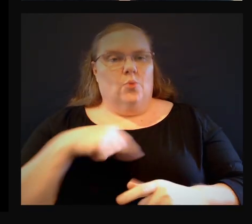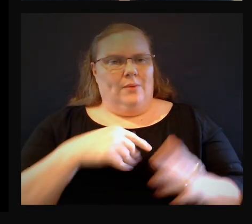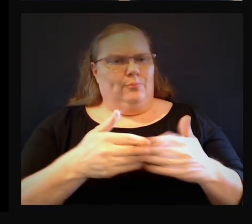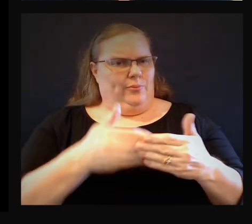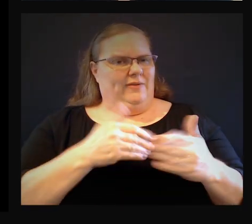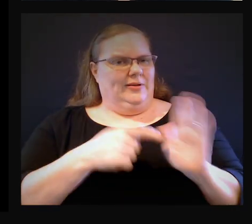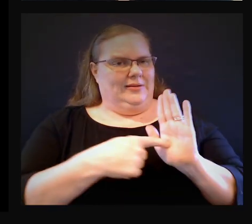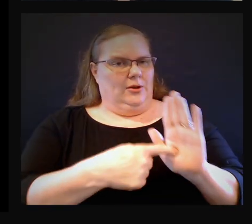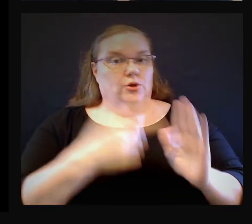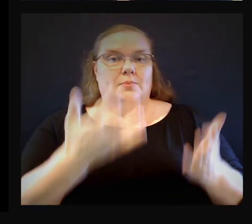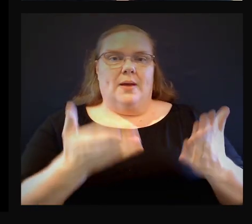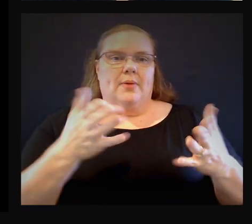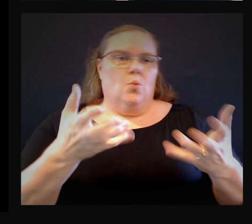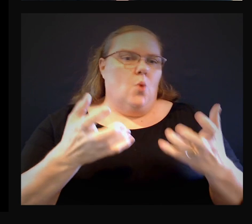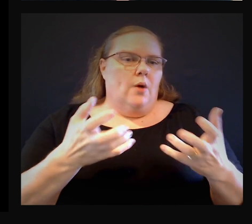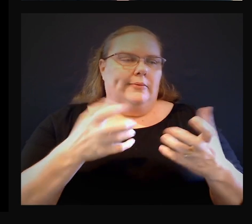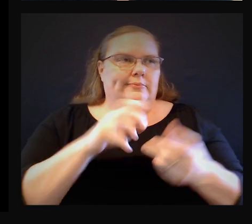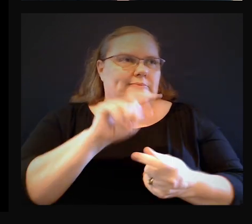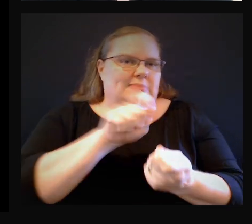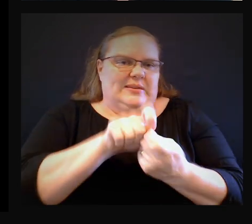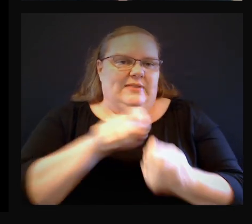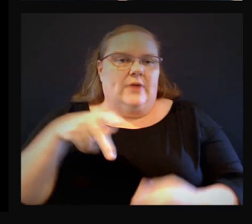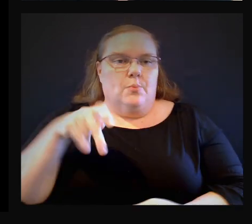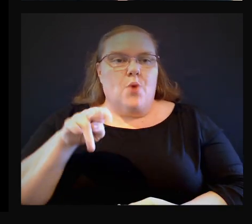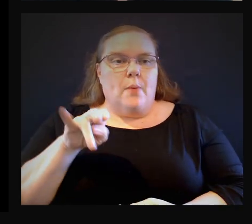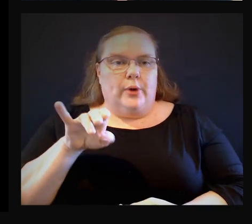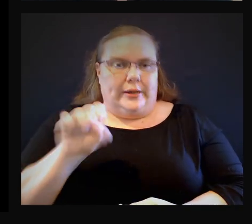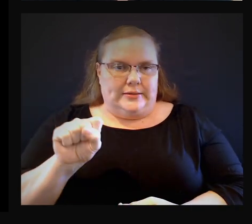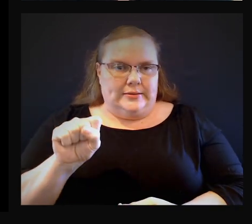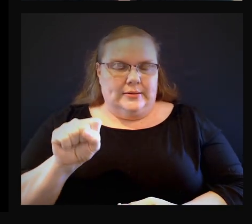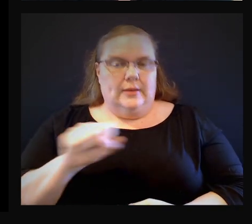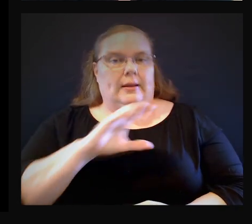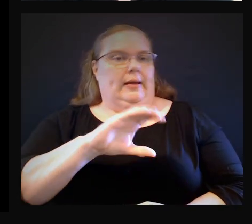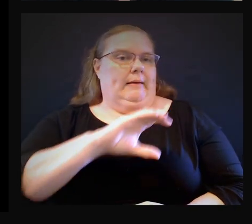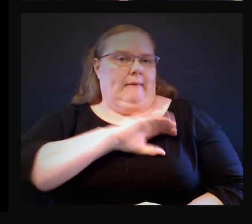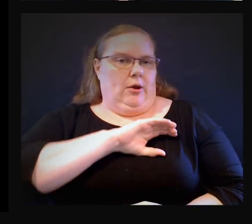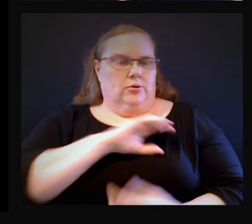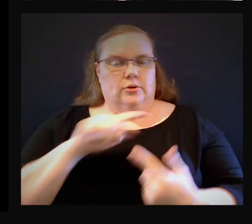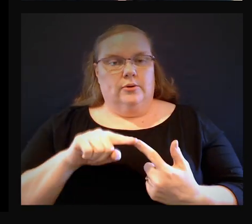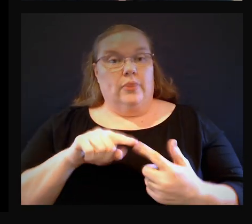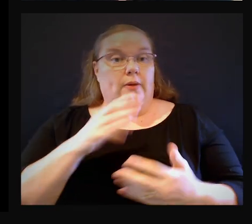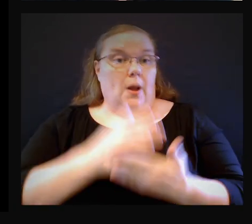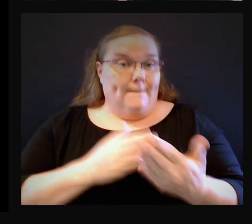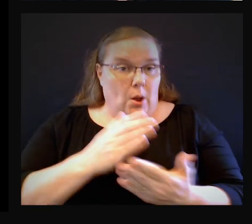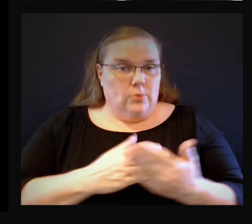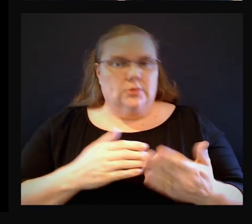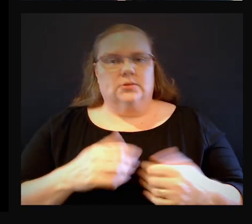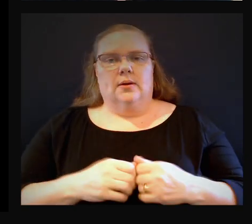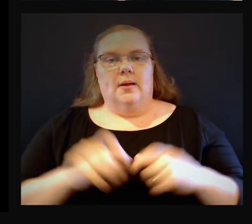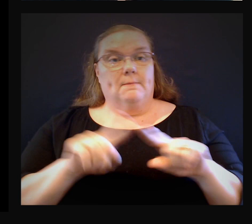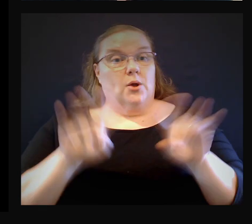we might want to inspect some properties of these hidden Actors. For example, their components. But when we open one of the elements,